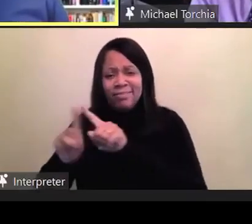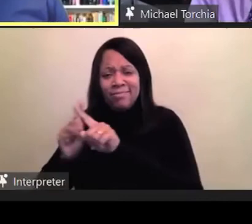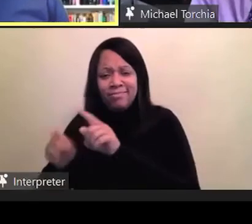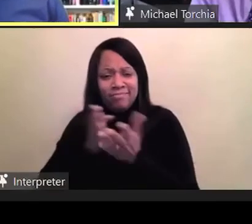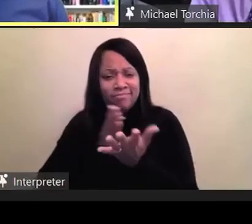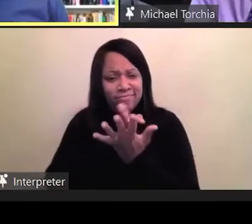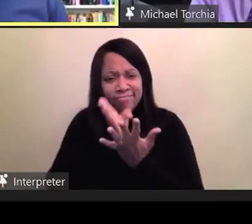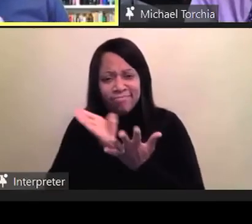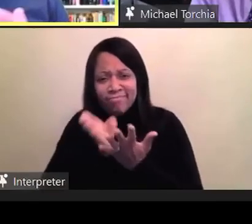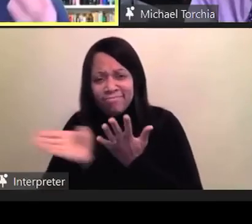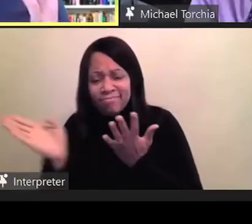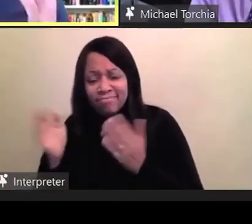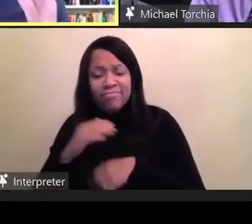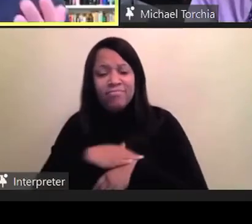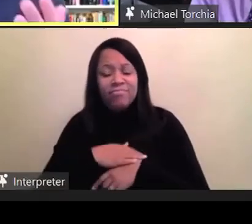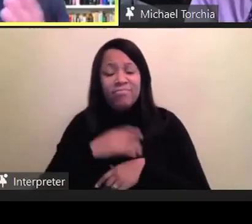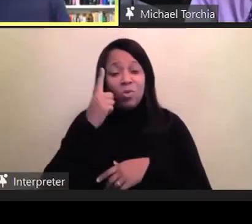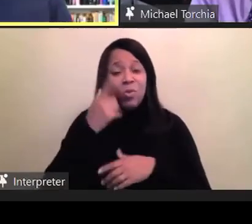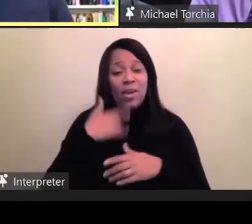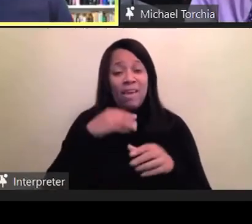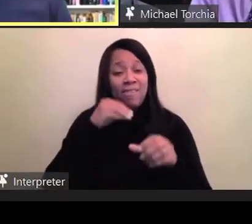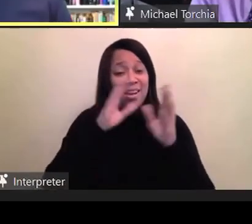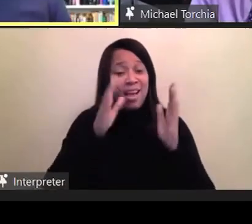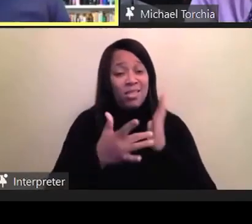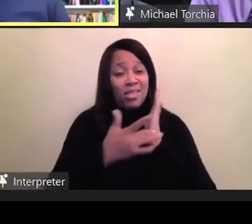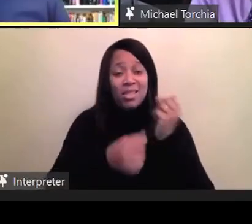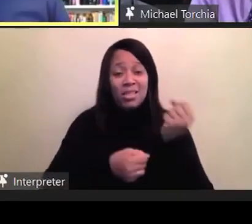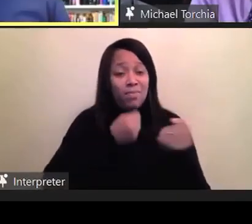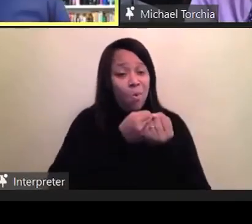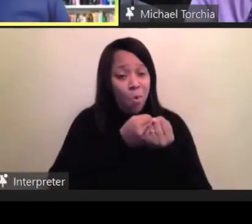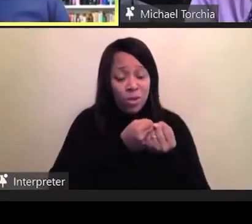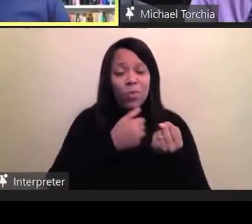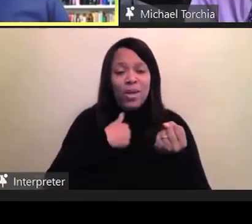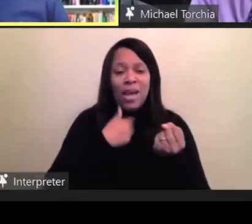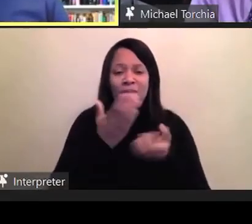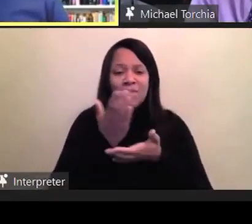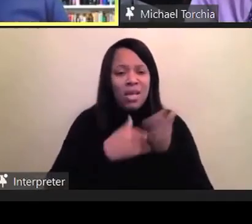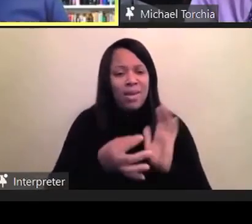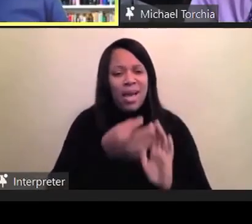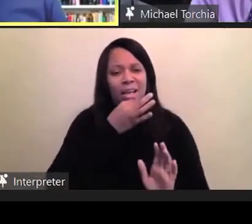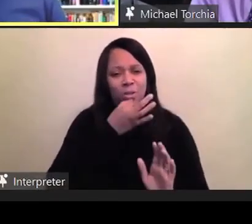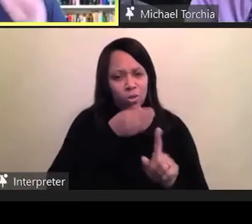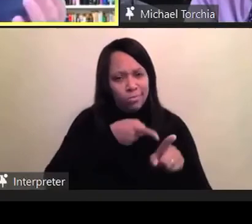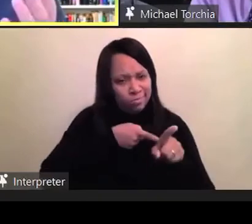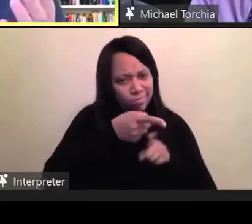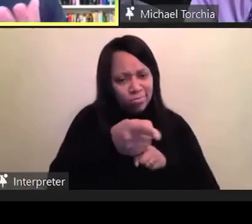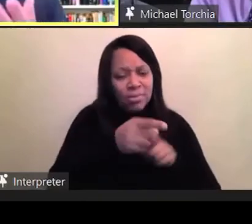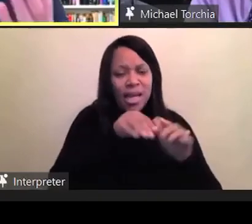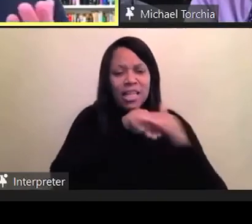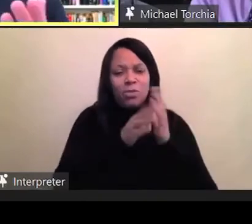our team is truly made up of experts in accessibility services and remote solutions for ADA